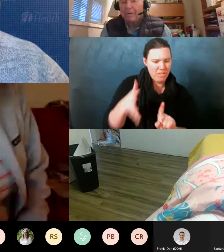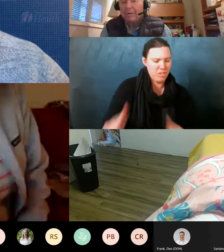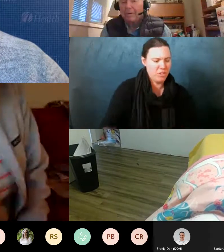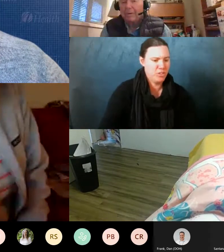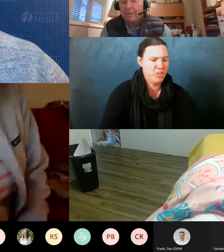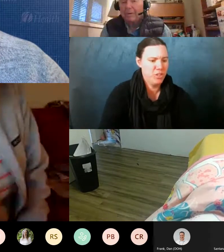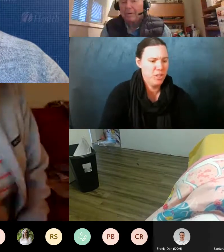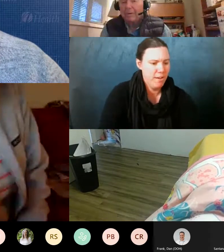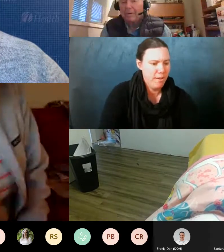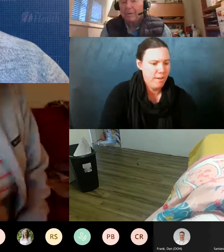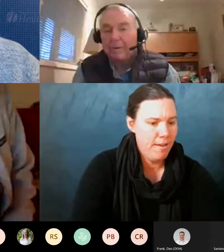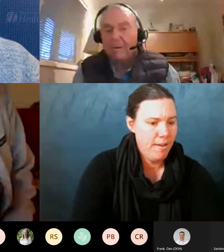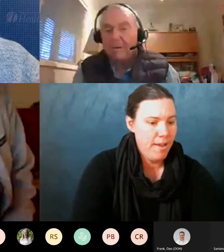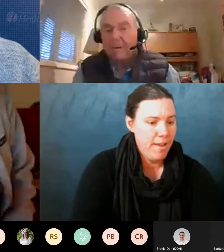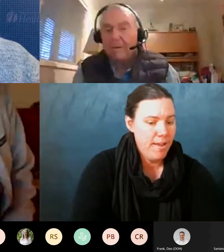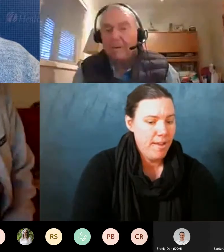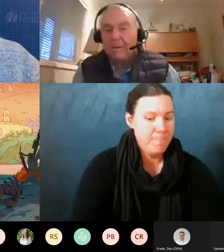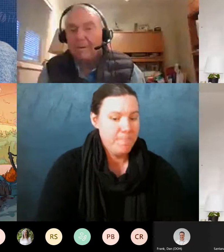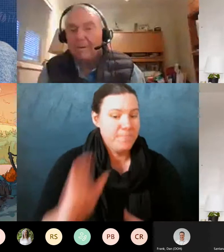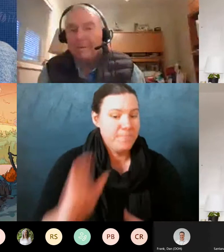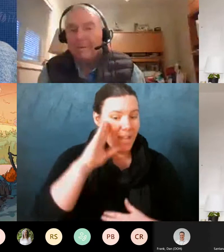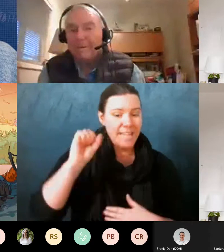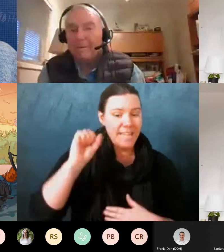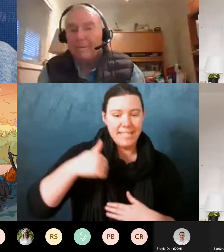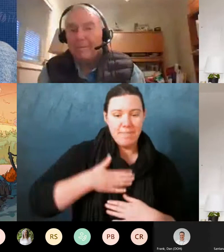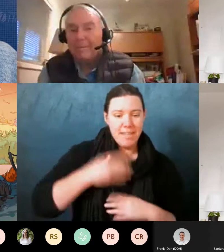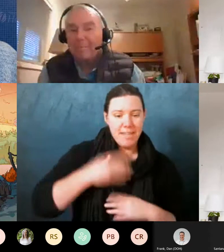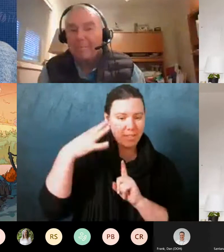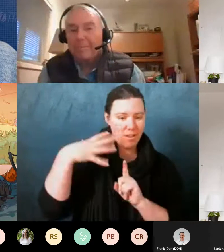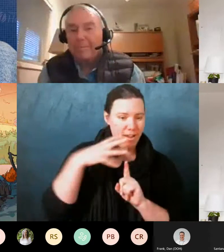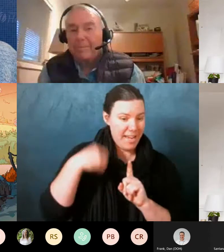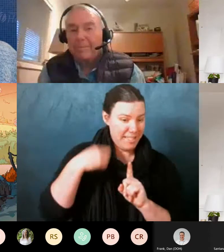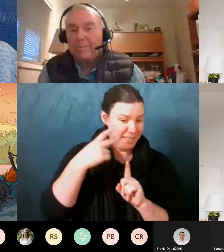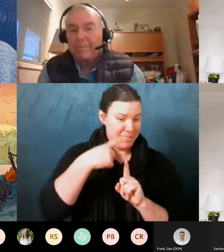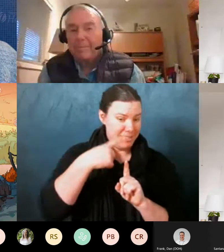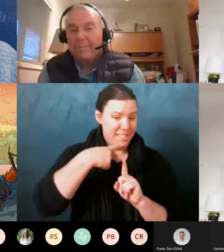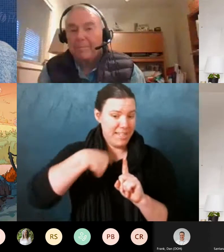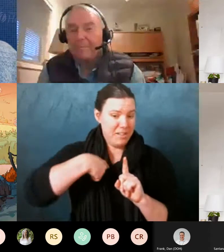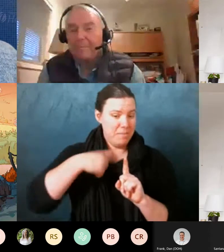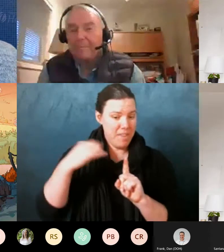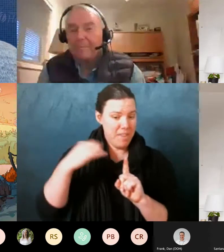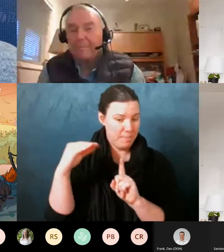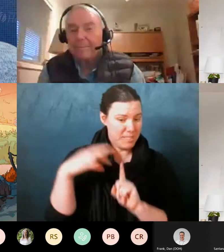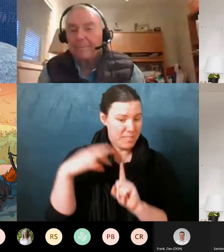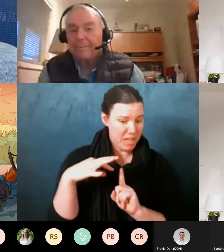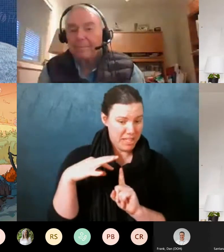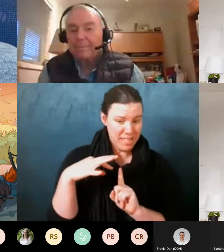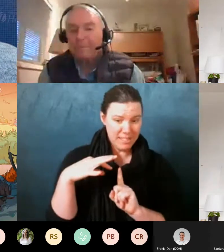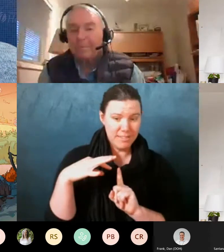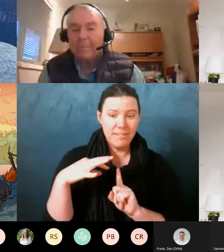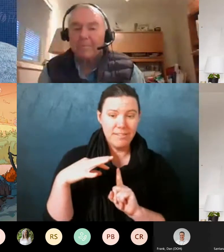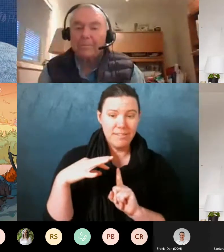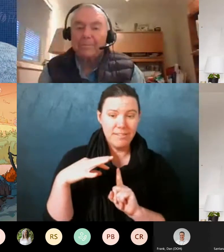Is your camera on? Hi, yes, my camera is on and it is telling me that I am spotlit.